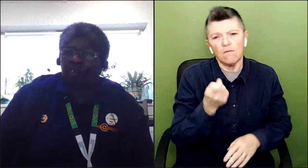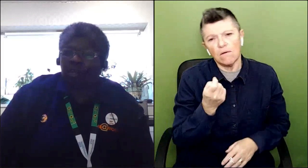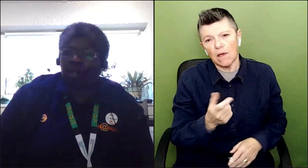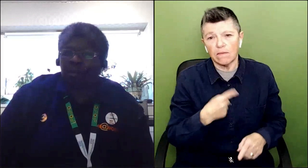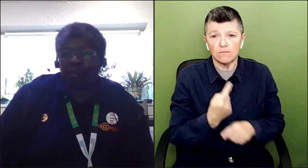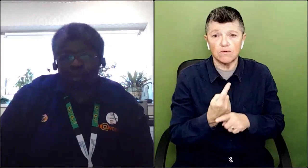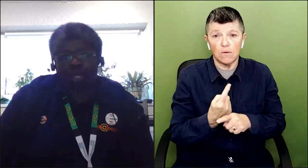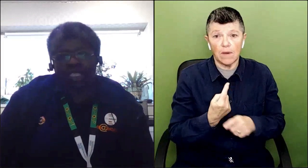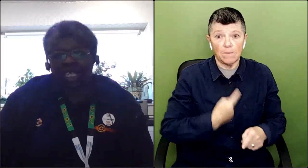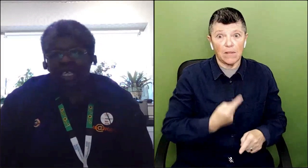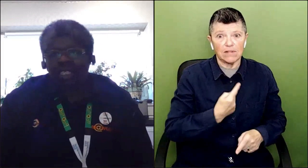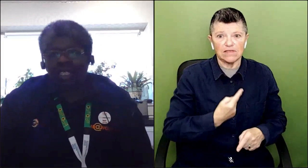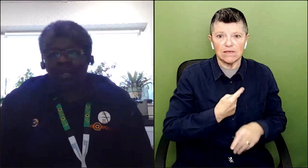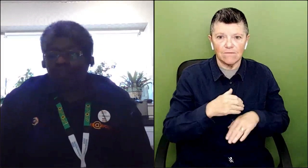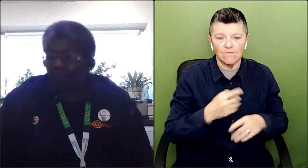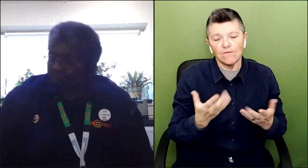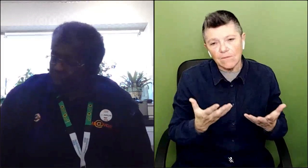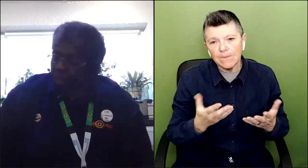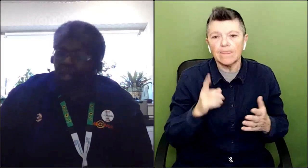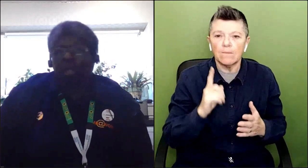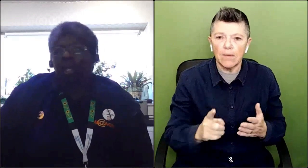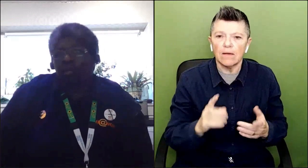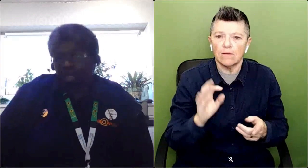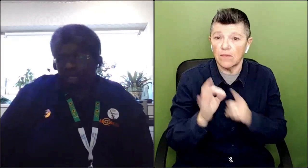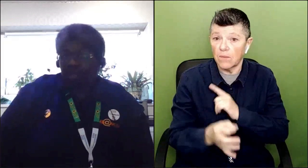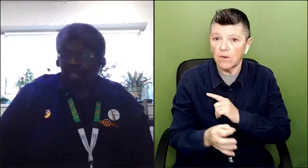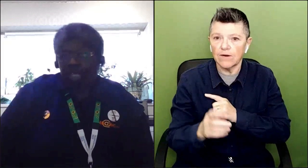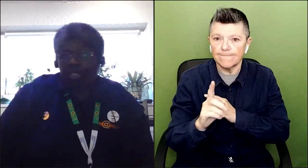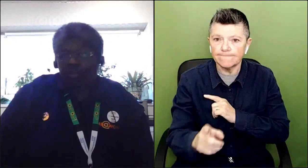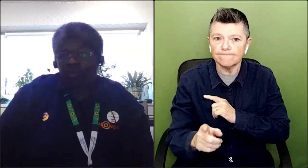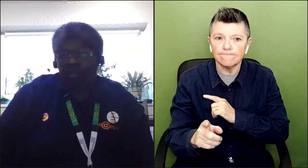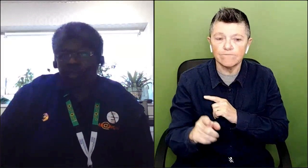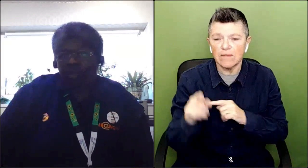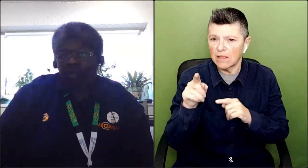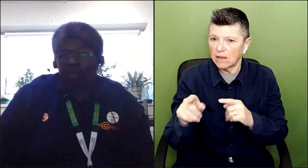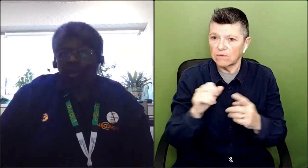But the point is he was a chief executive.